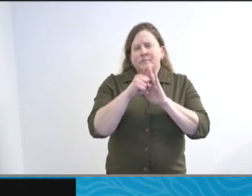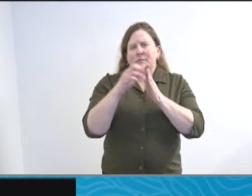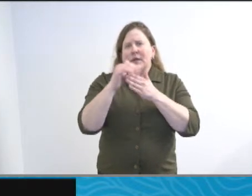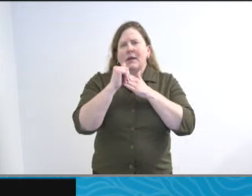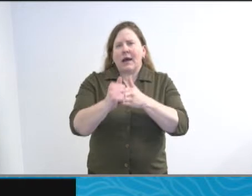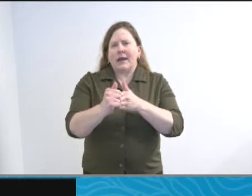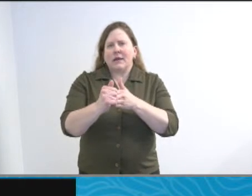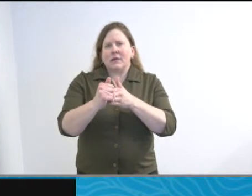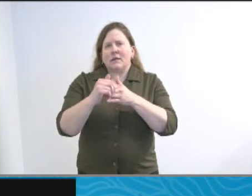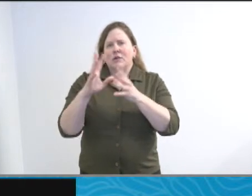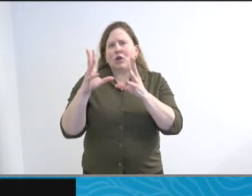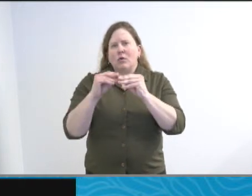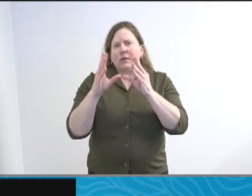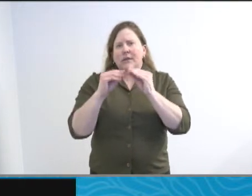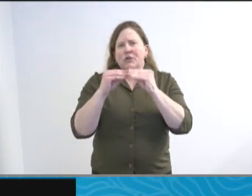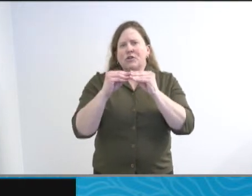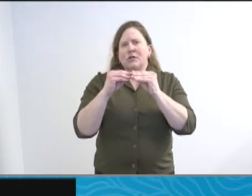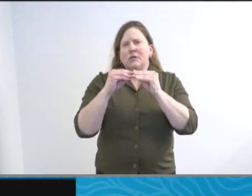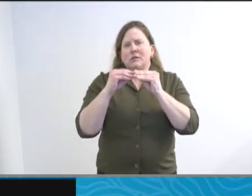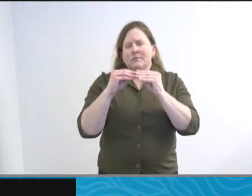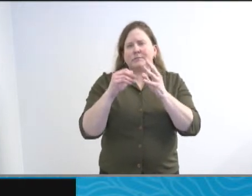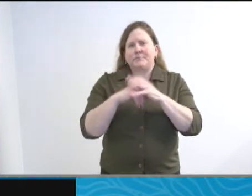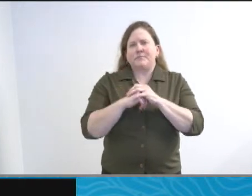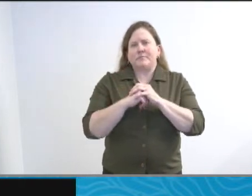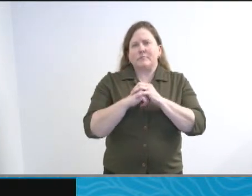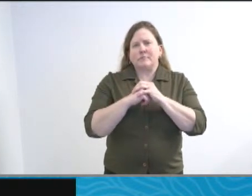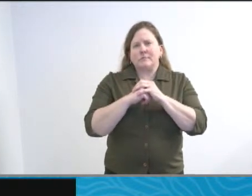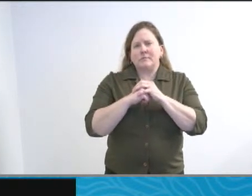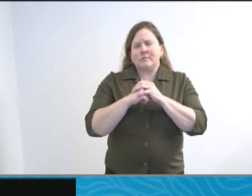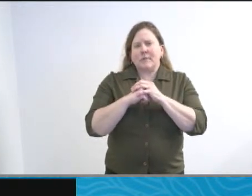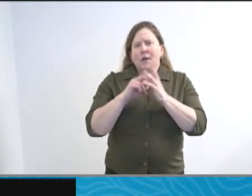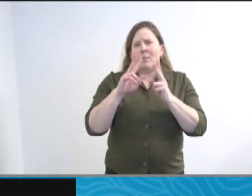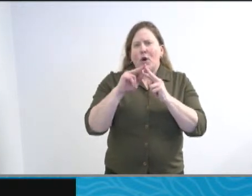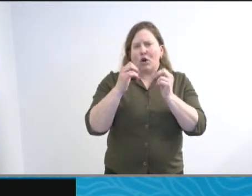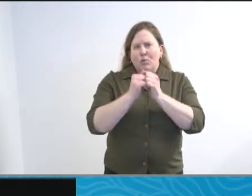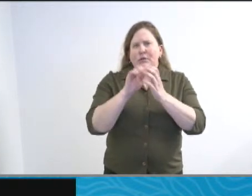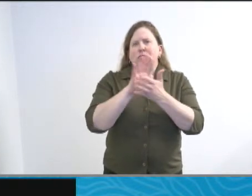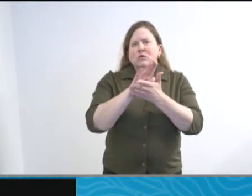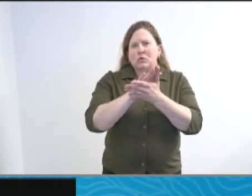we also separately were able to partner with our schools and just kind of piggyback, if you will,